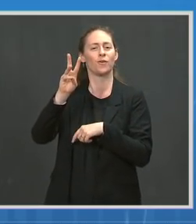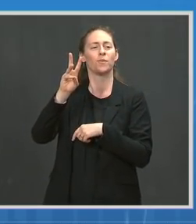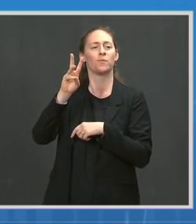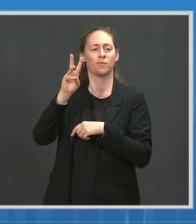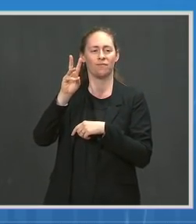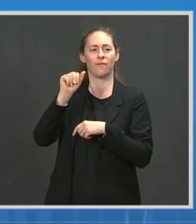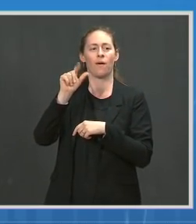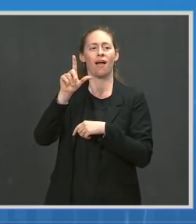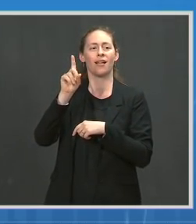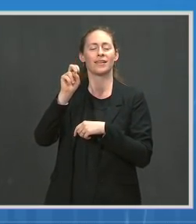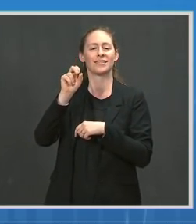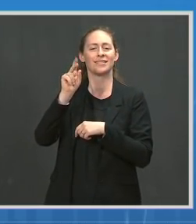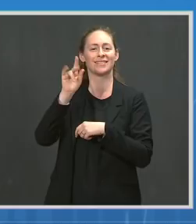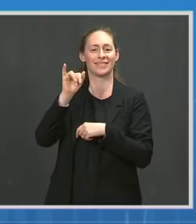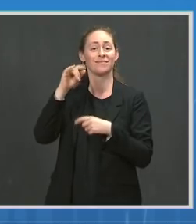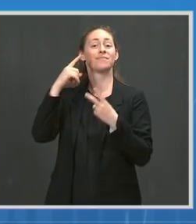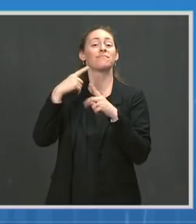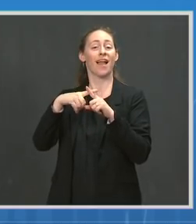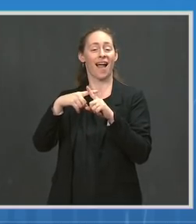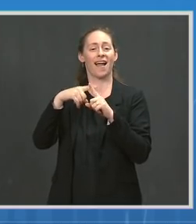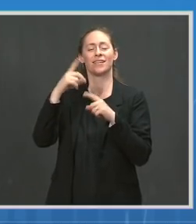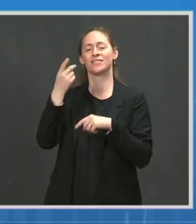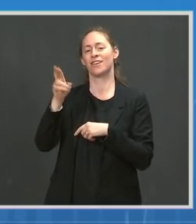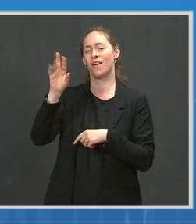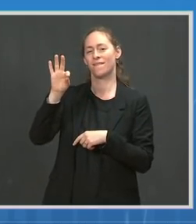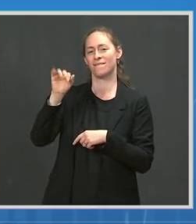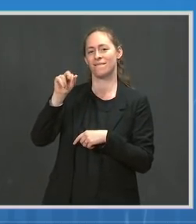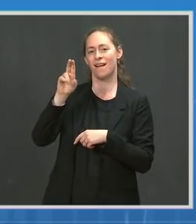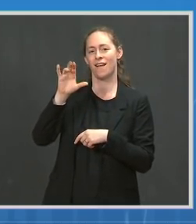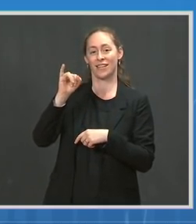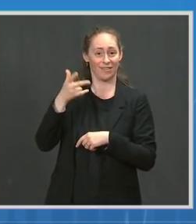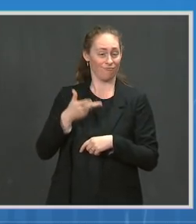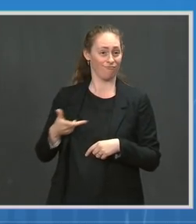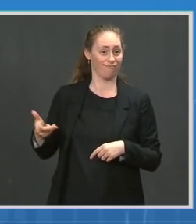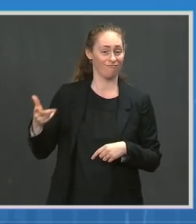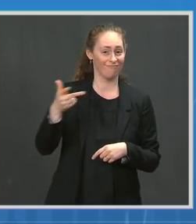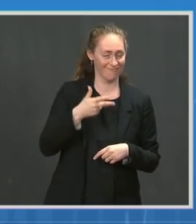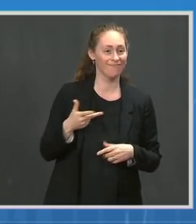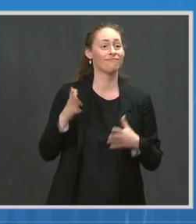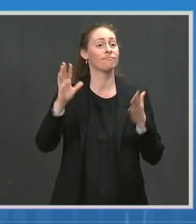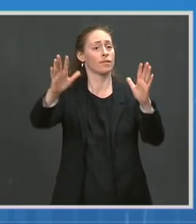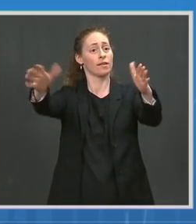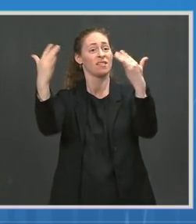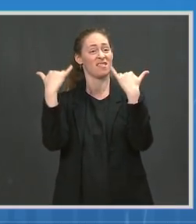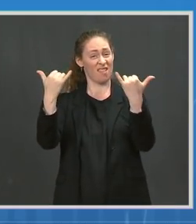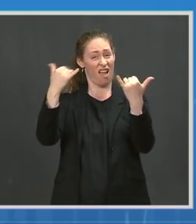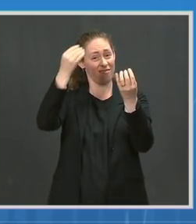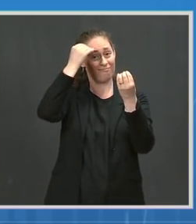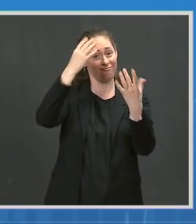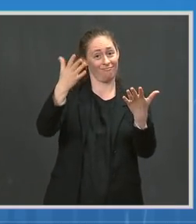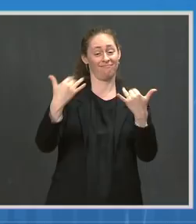I want to tell you today that things are about to get a whole lot easier. When we arrived in January,